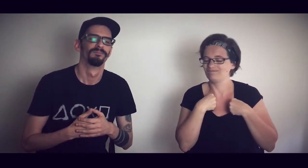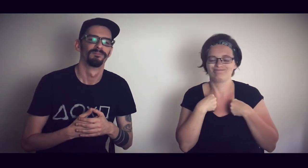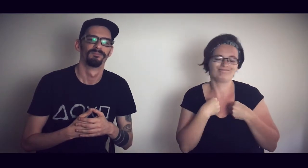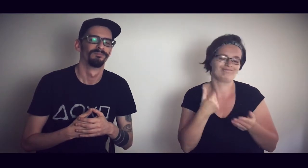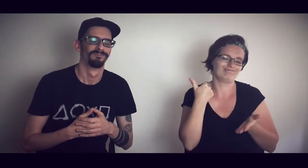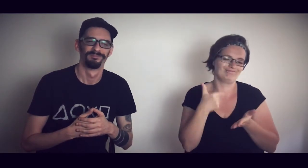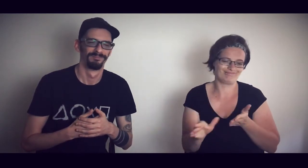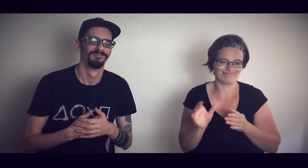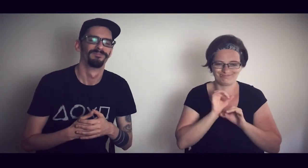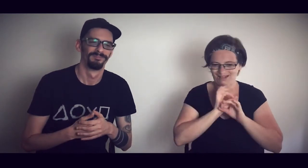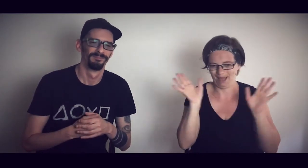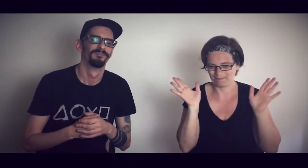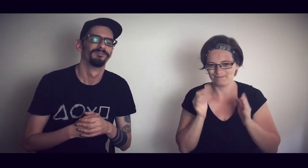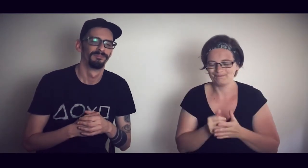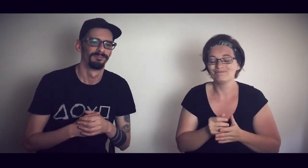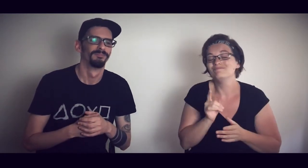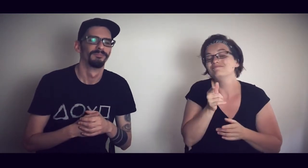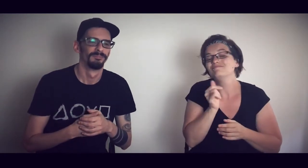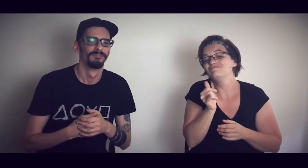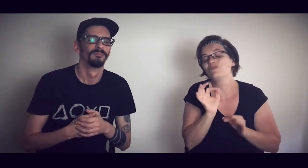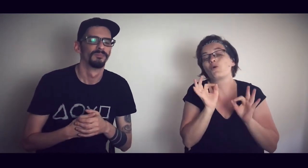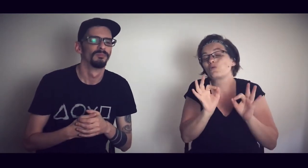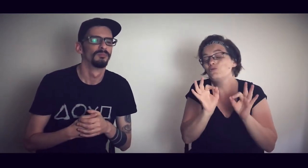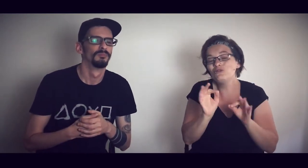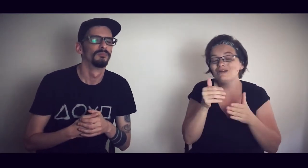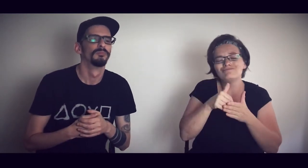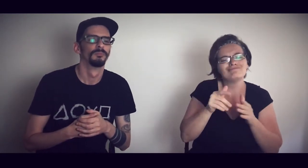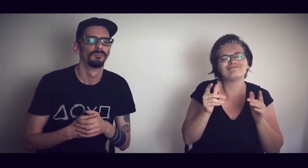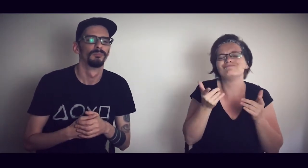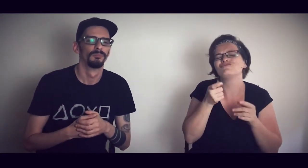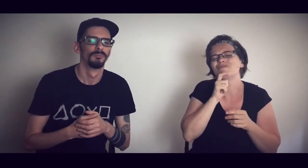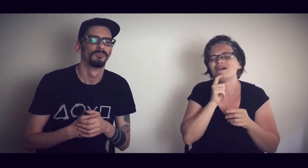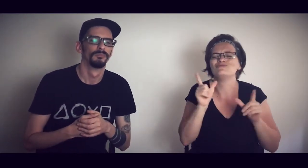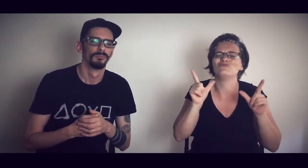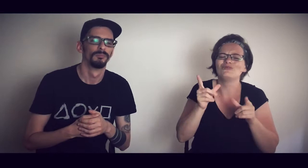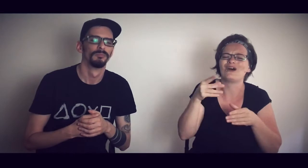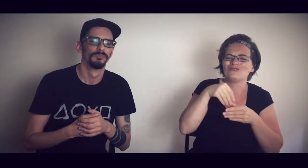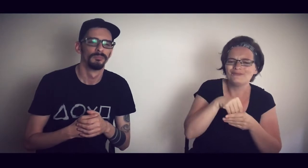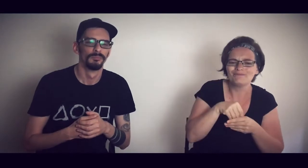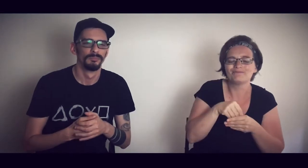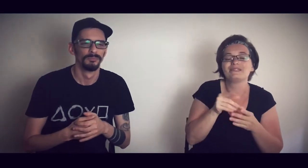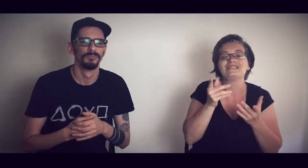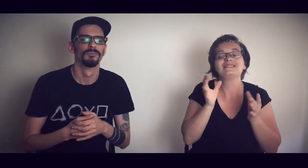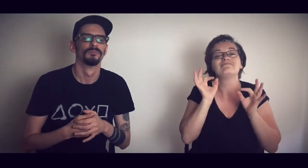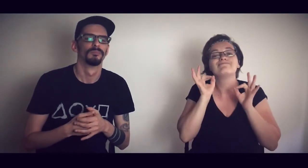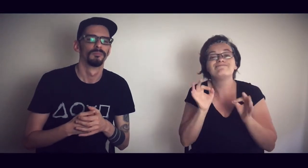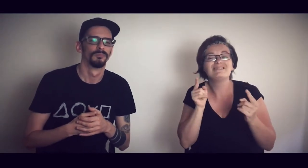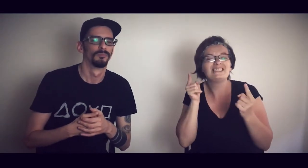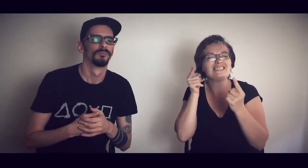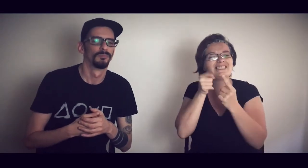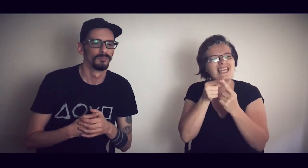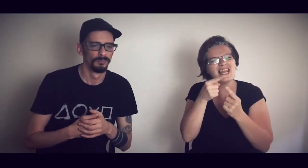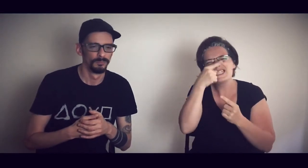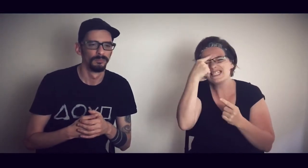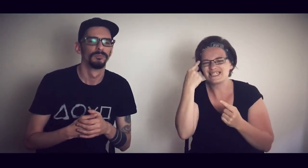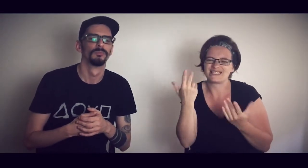No, the Deaf sign language interpreter would refuse. As long as it is for fun and entertainment, there is nothing wrong with it.